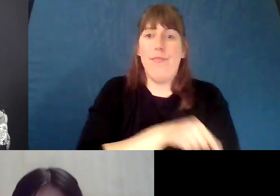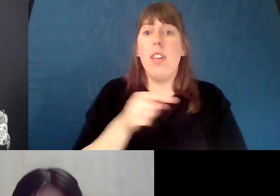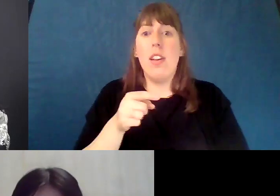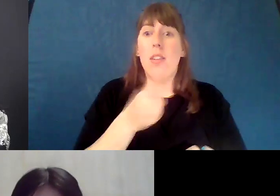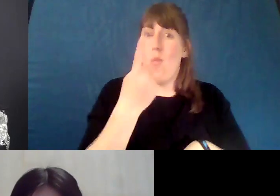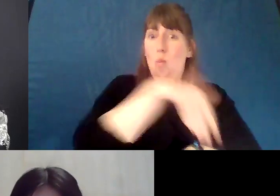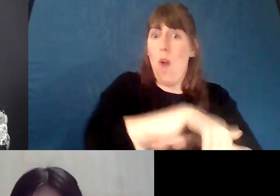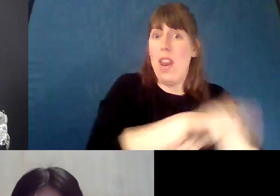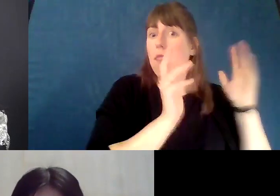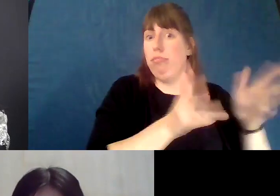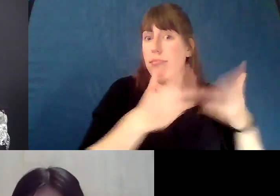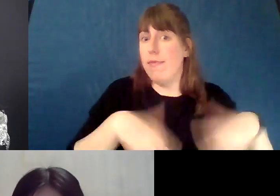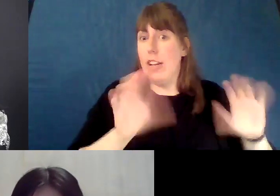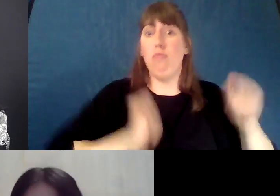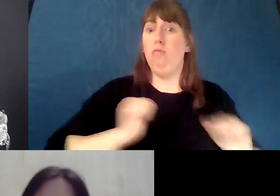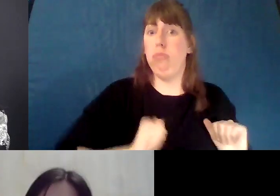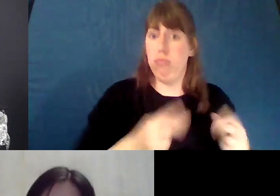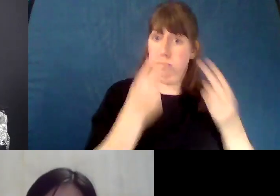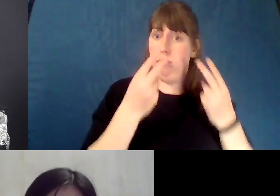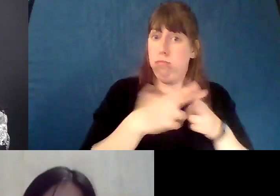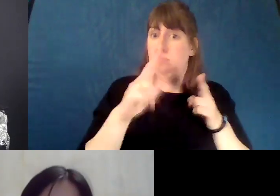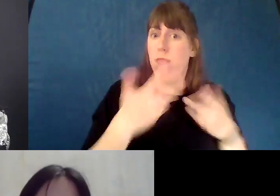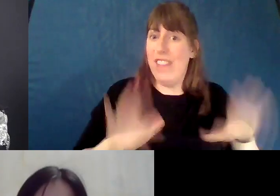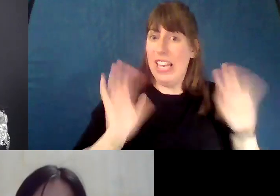and it's like, it's like, it's fleeting, right? Like this,